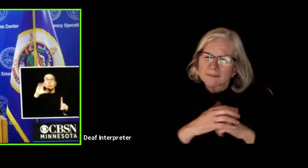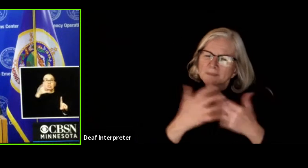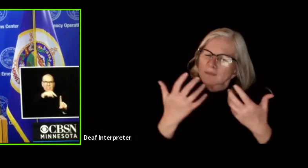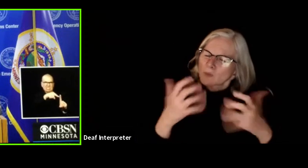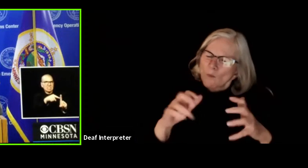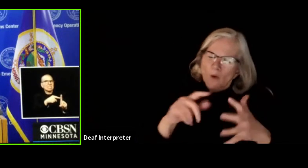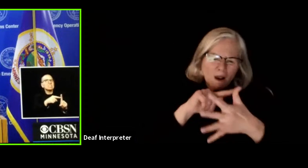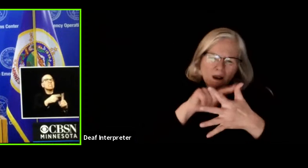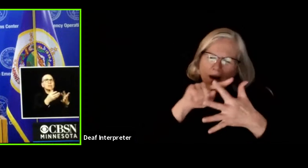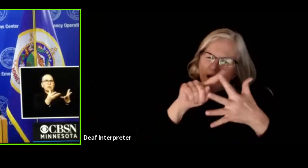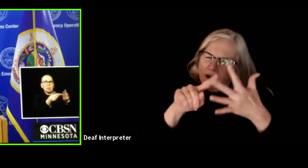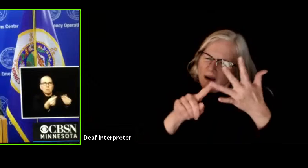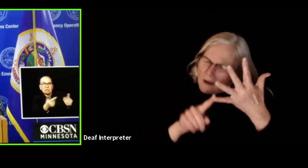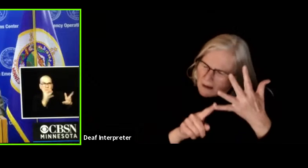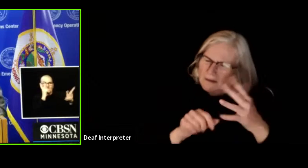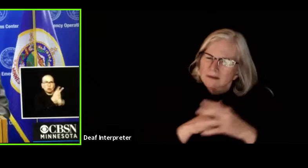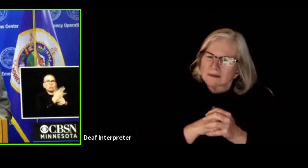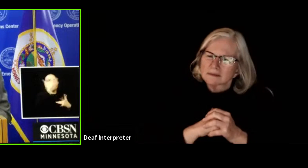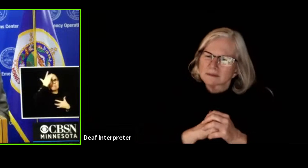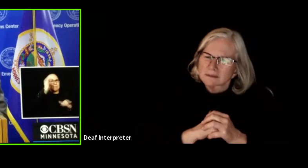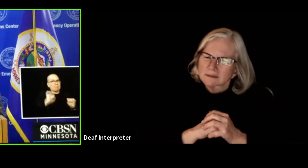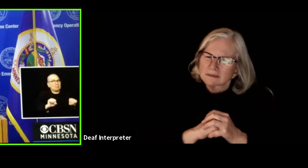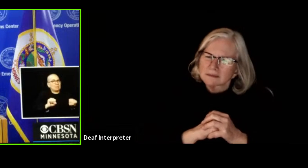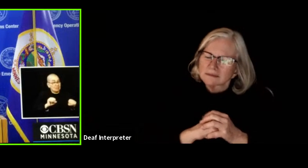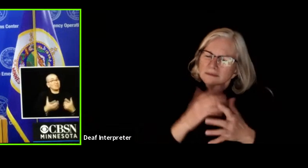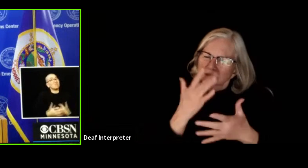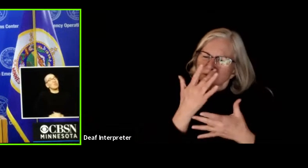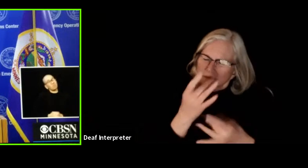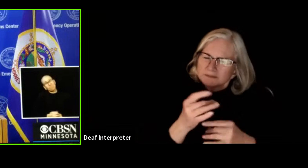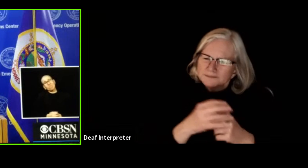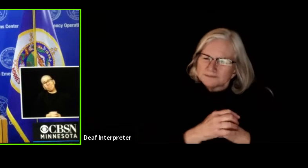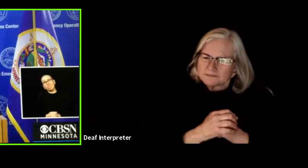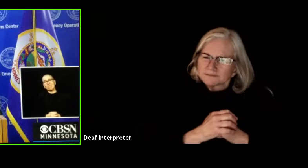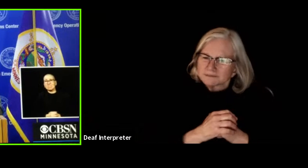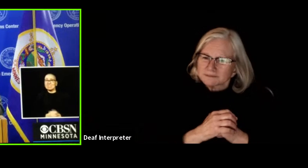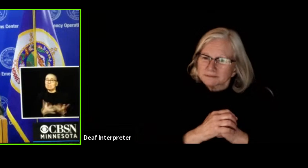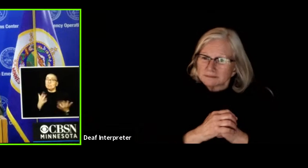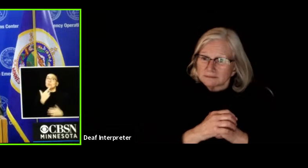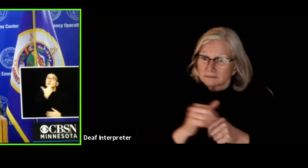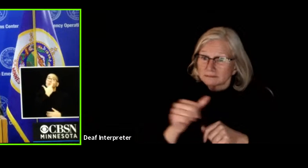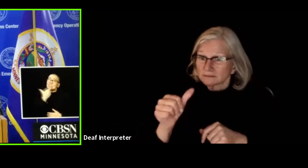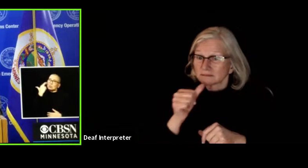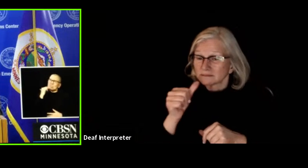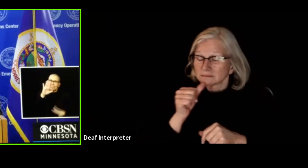I THINK FOLKS IN THIS INDUSTRY, ESPECIALLY BARS AND RESTAURANTS UNDERSTAND, CONSUMER CONFIDENCE IS COMING IN